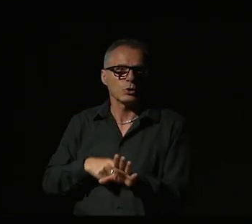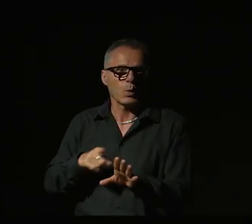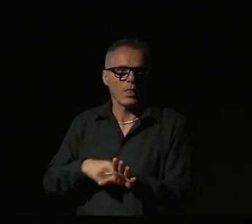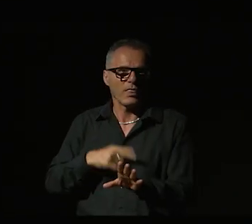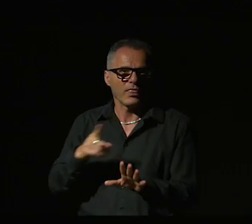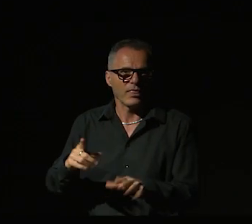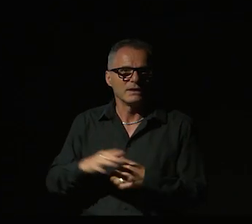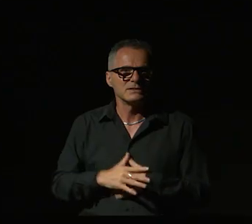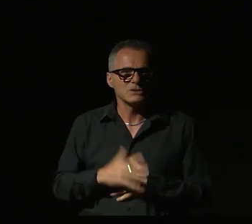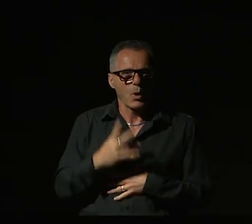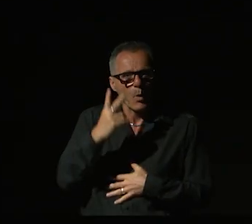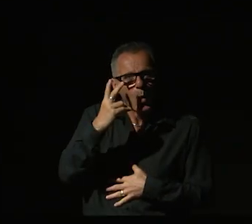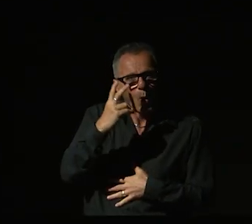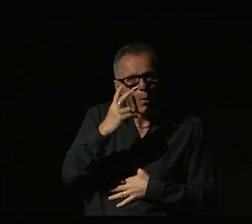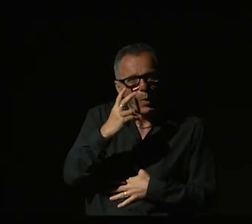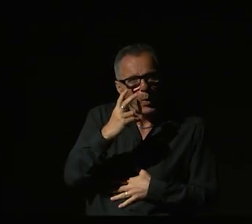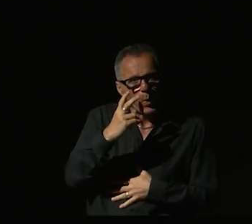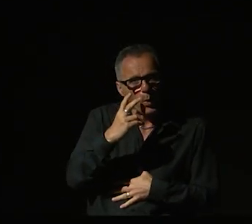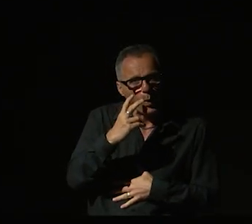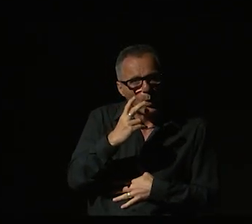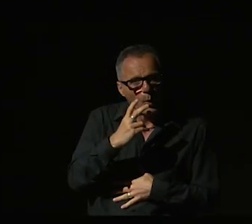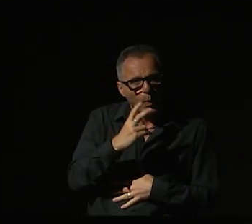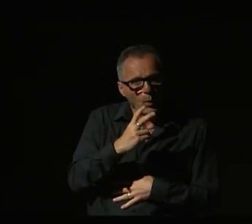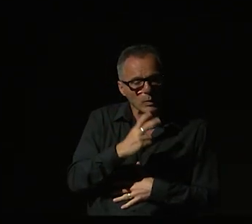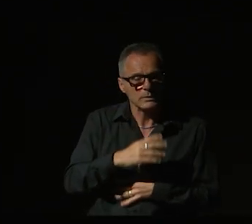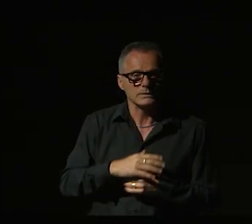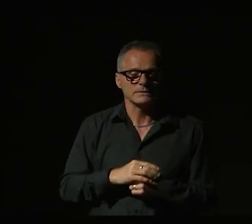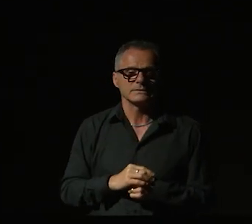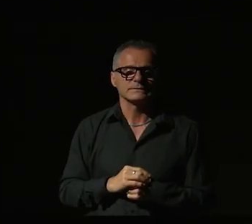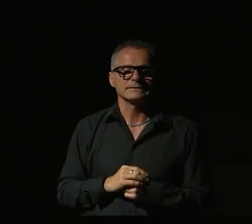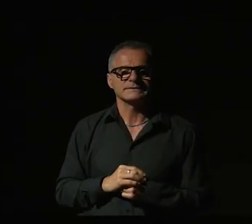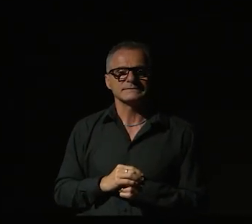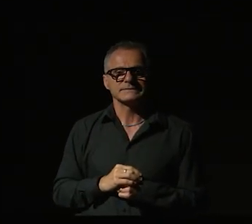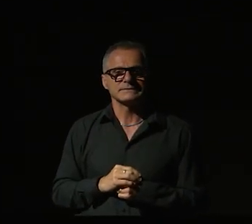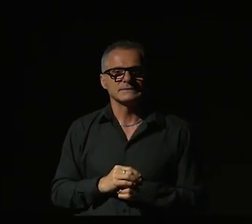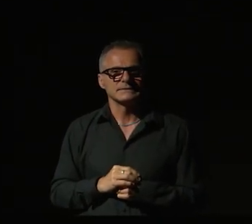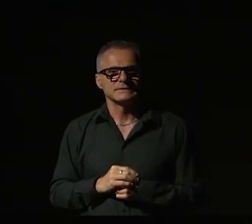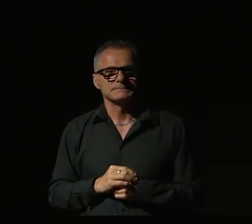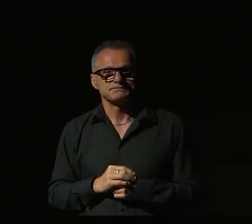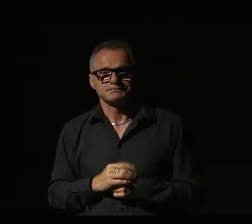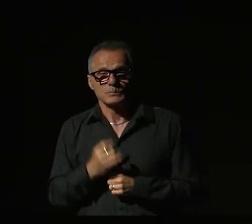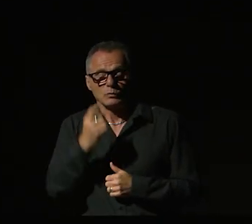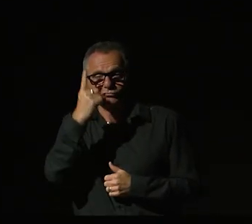So he ages for all eternity, not knowing, not really realising what is happening